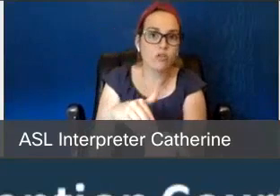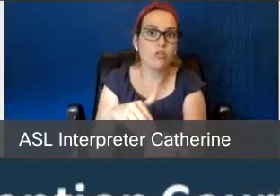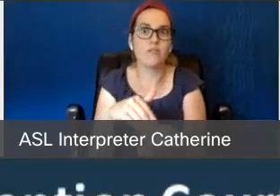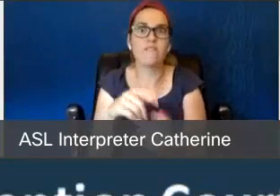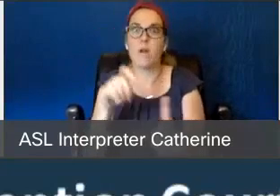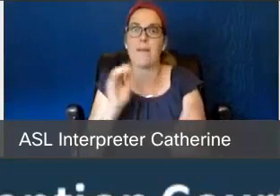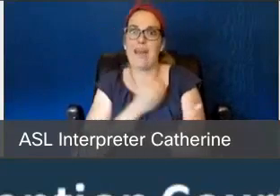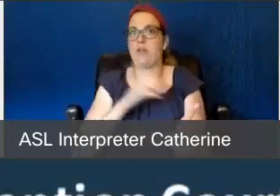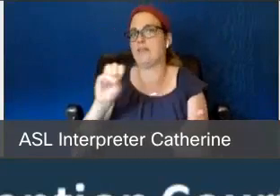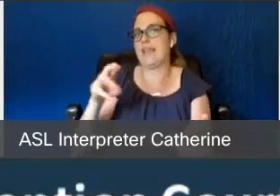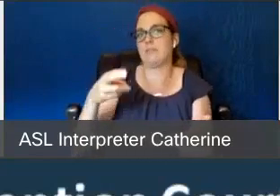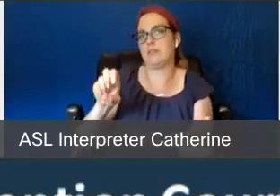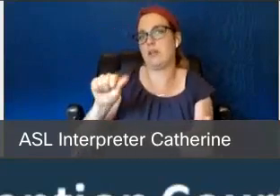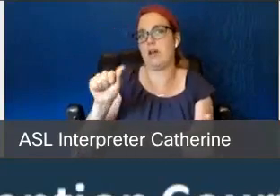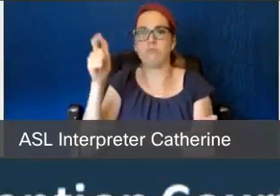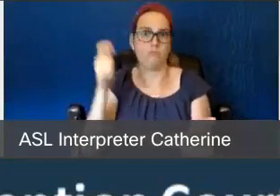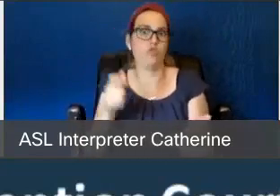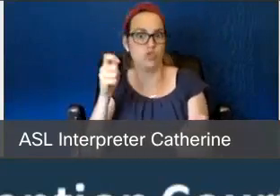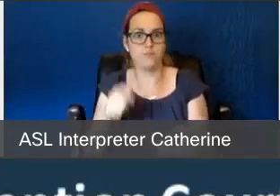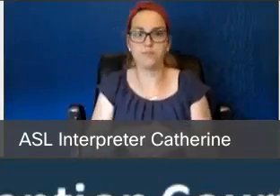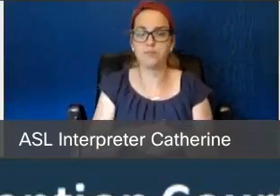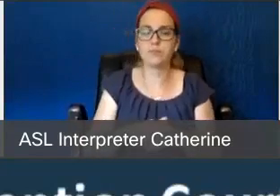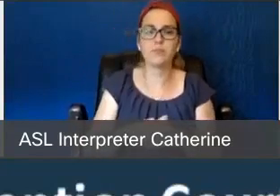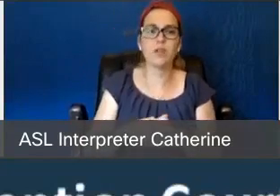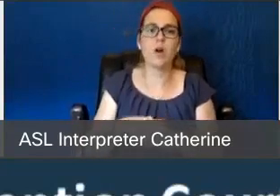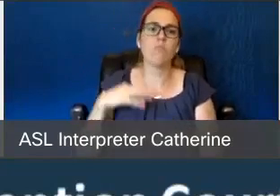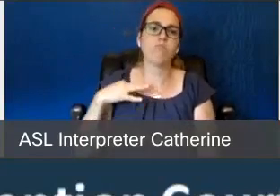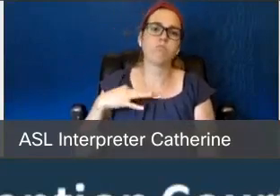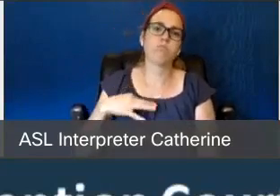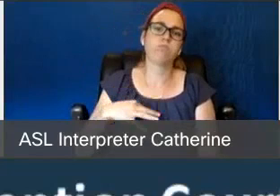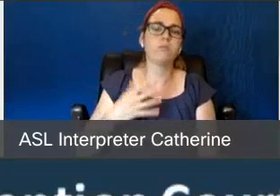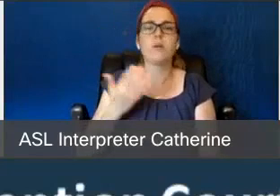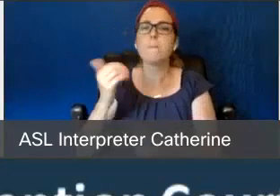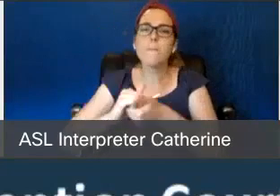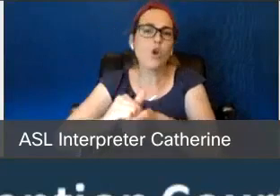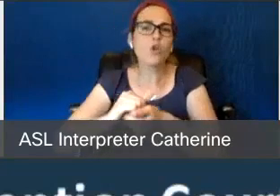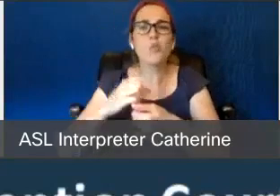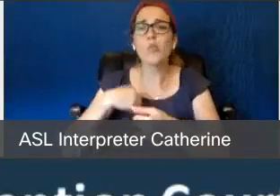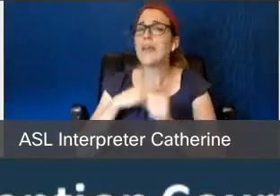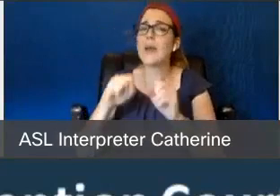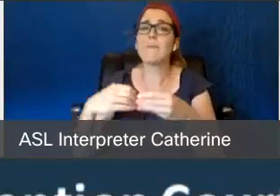So the beauty of partnering is that we can connect individuals with the assistance that they need by partnering with other agencies.